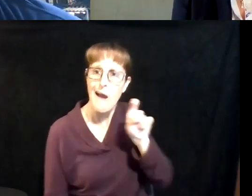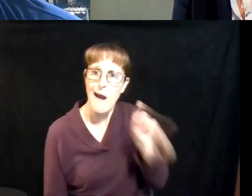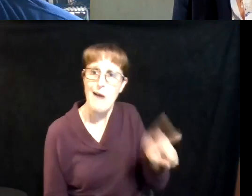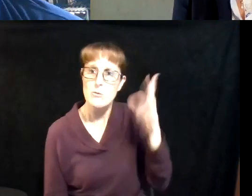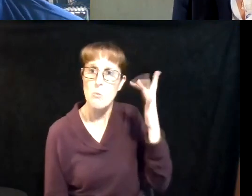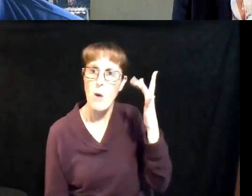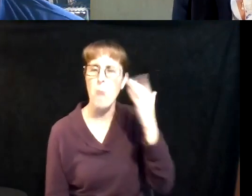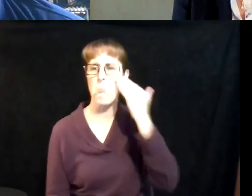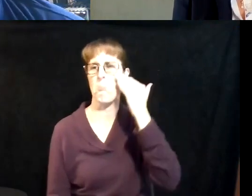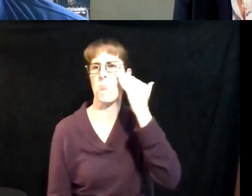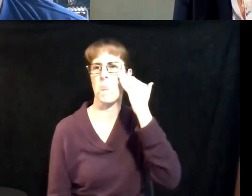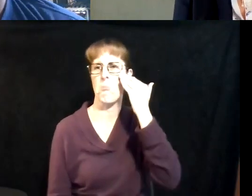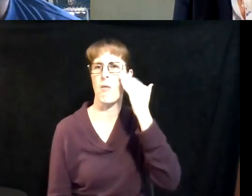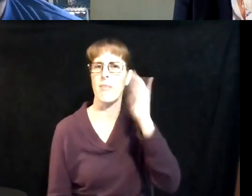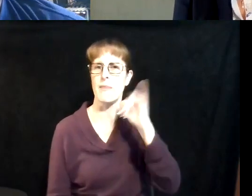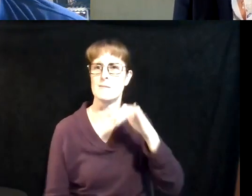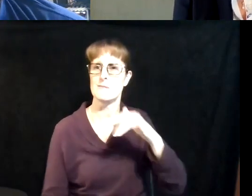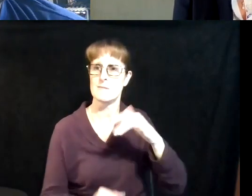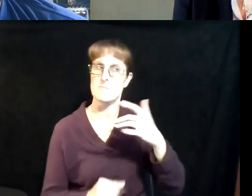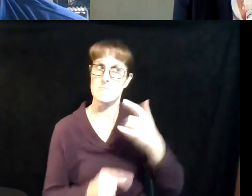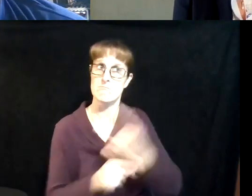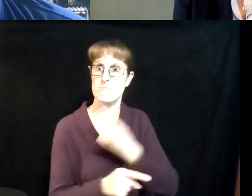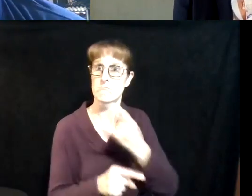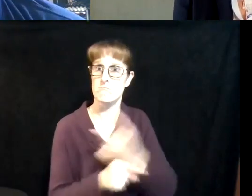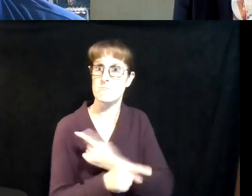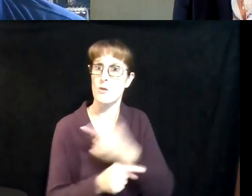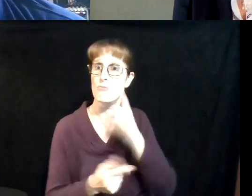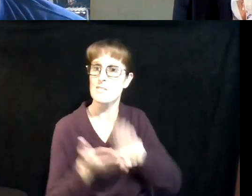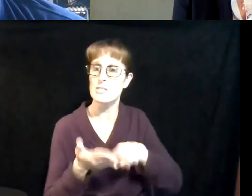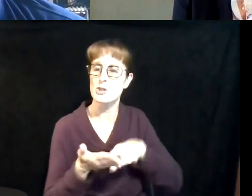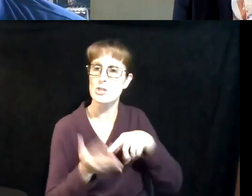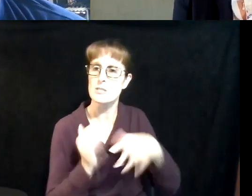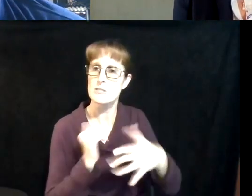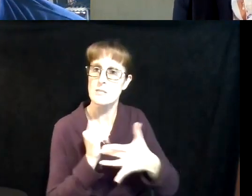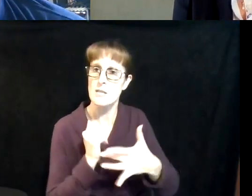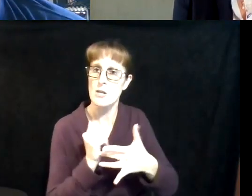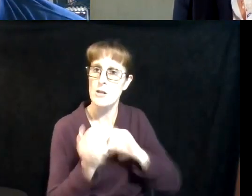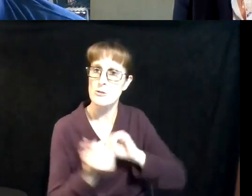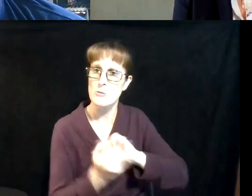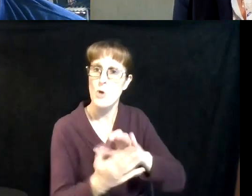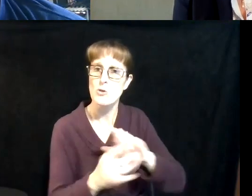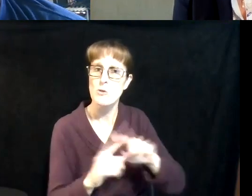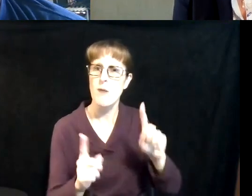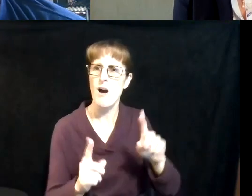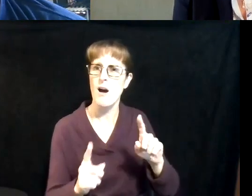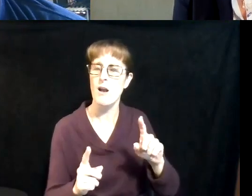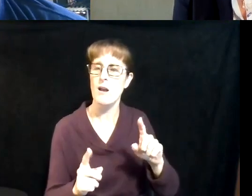really fundamental disconnect from basic ideas of morality.